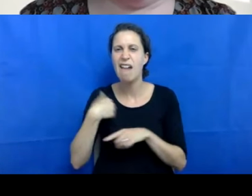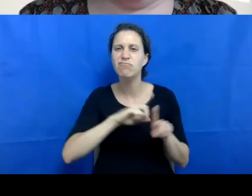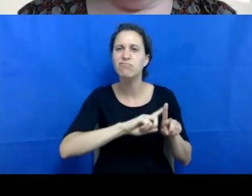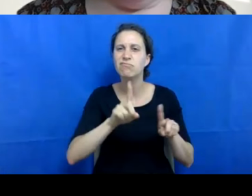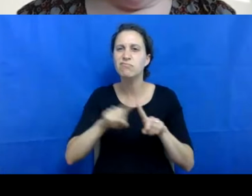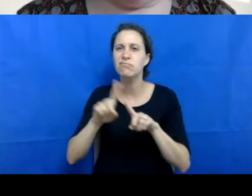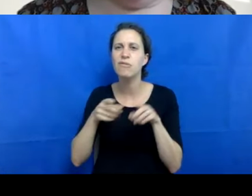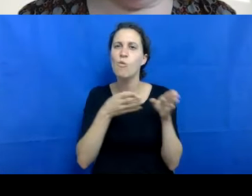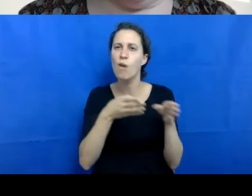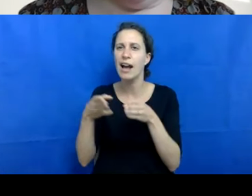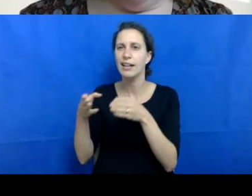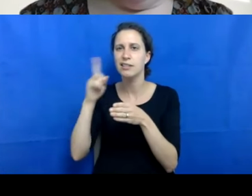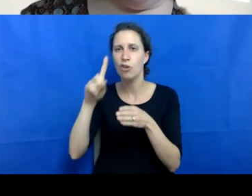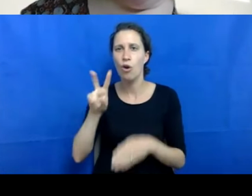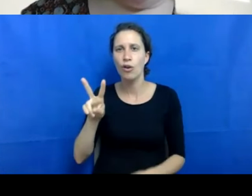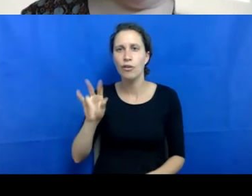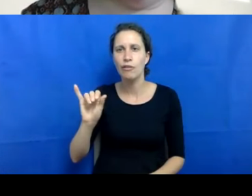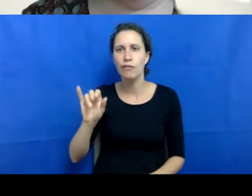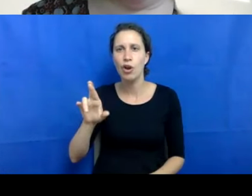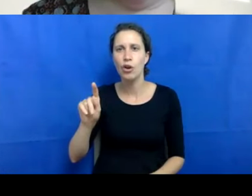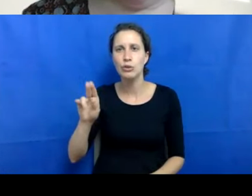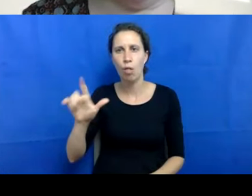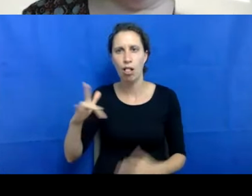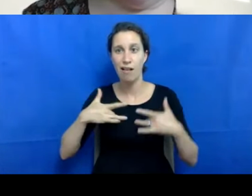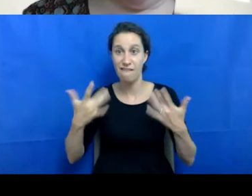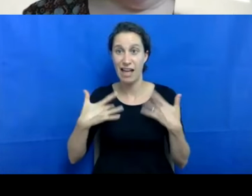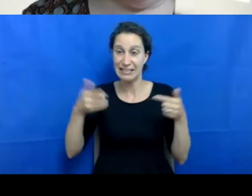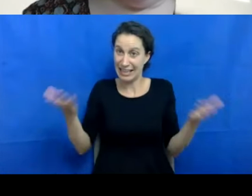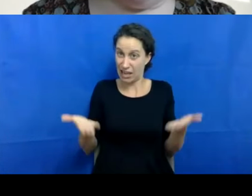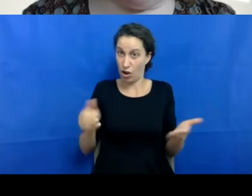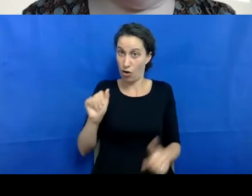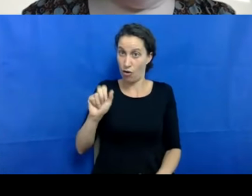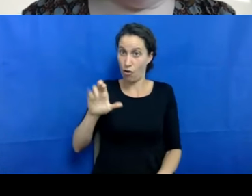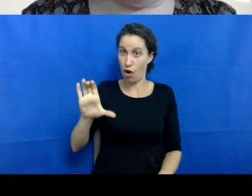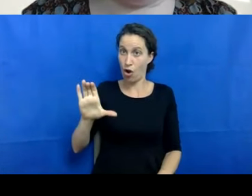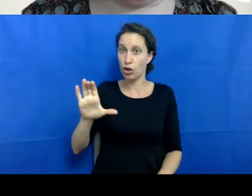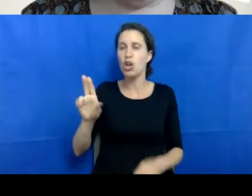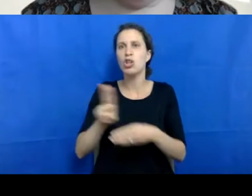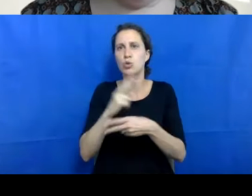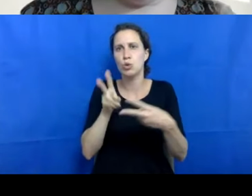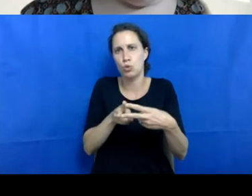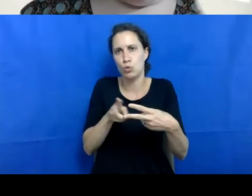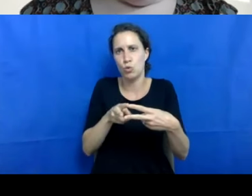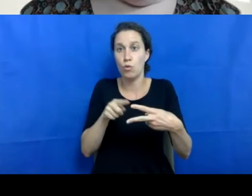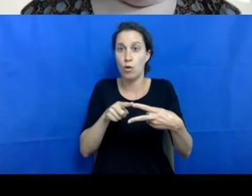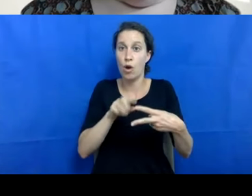And at The Arc, we use both Zoom webinar and Zoom meeting.